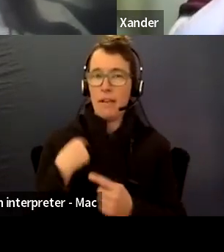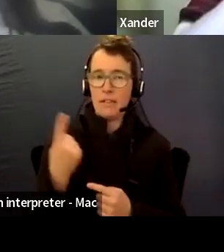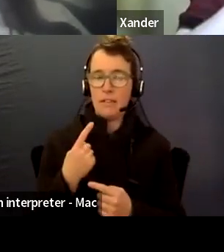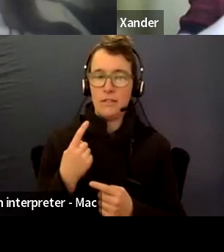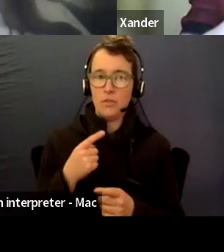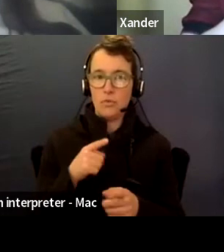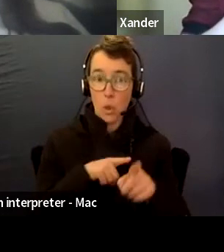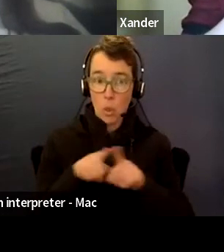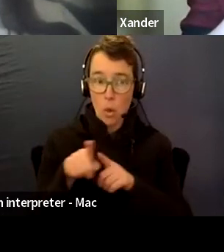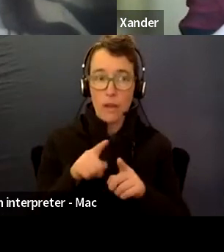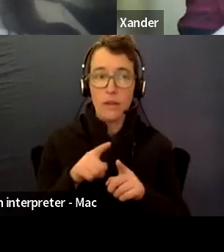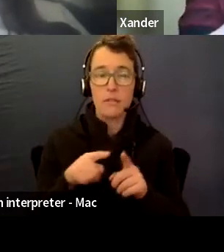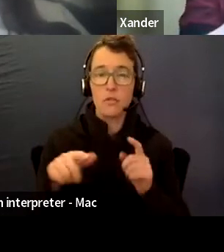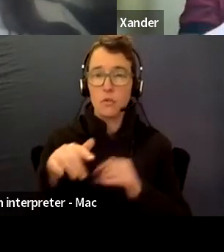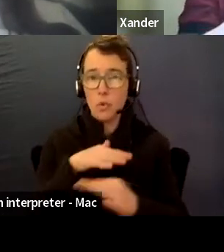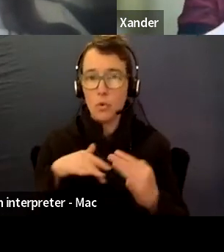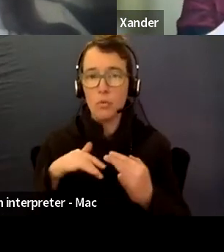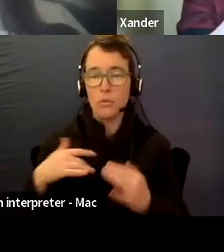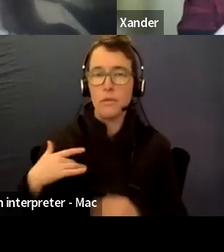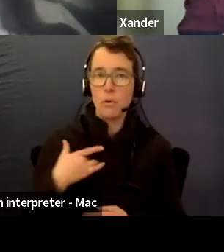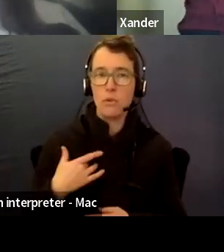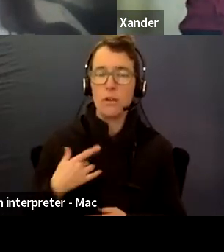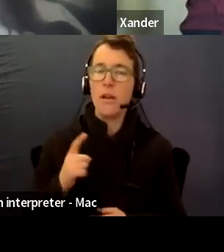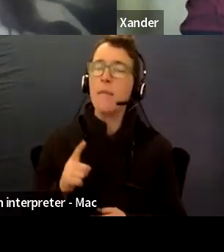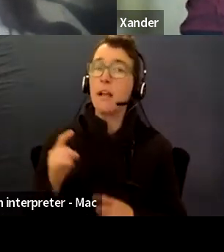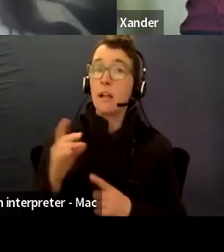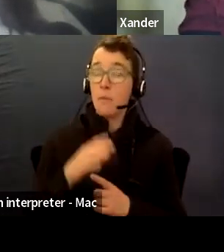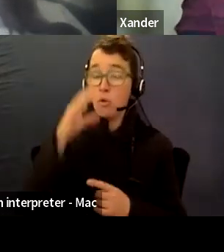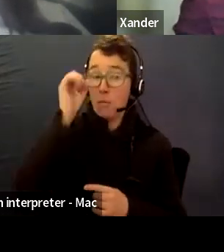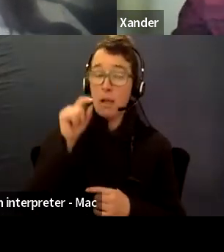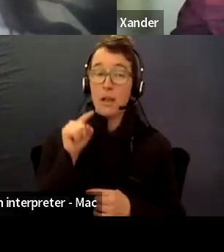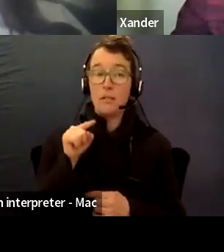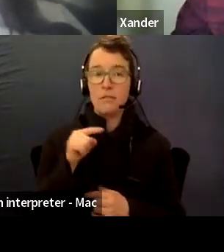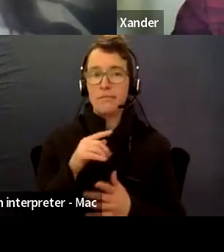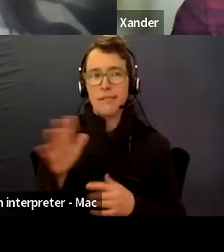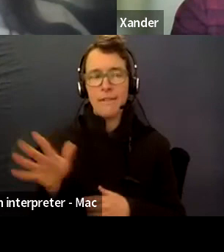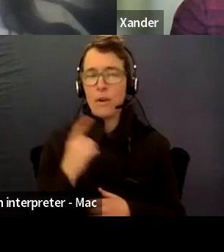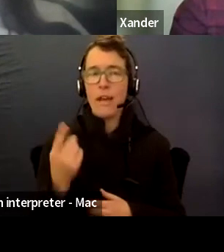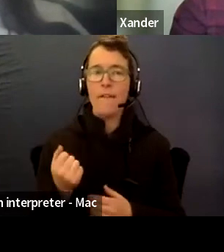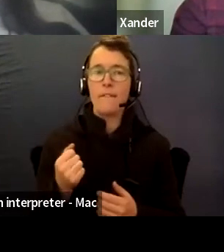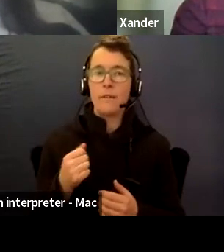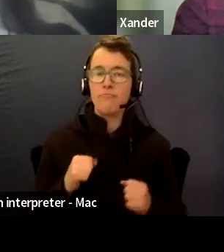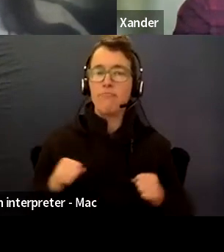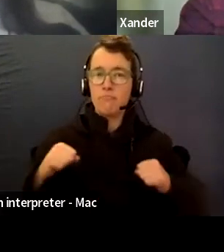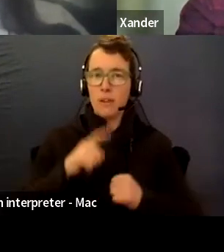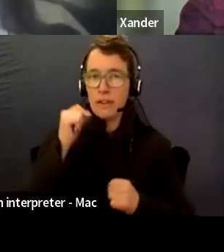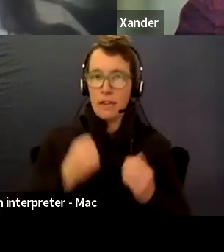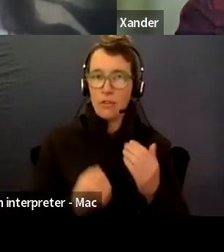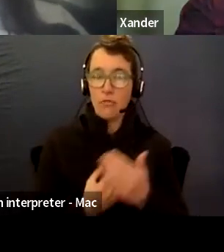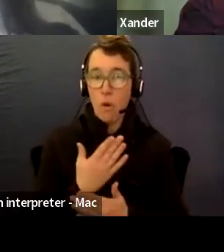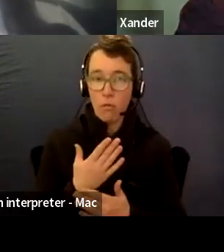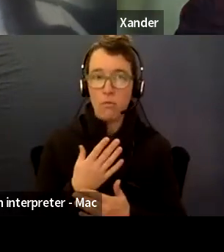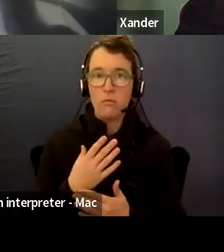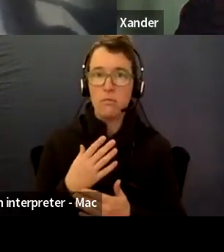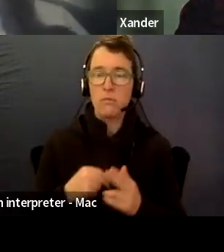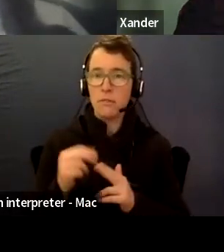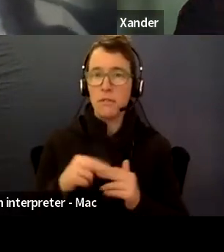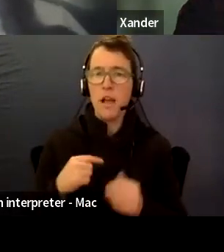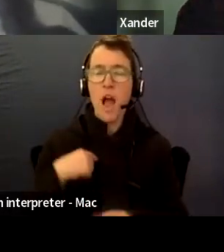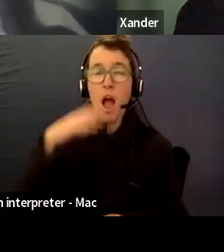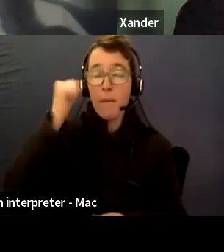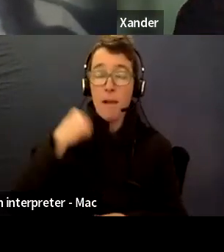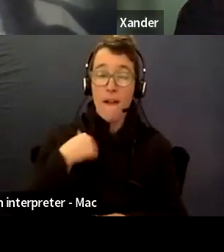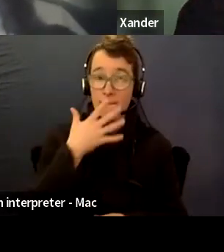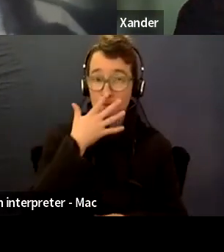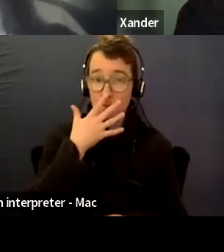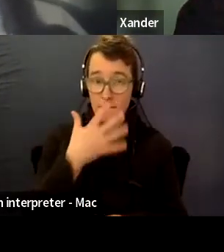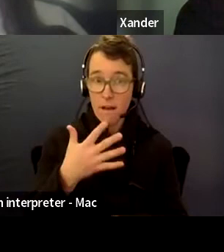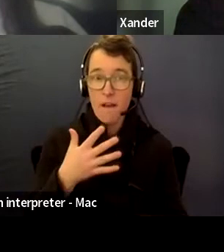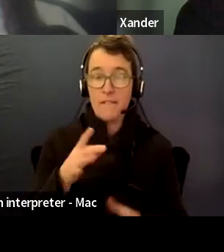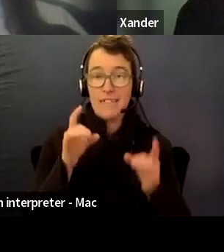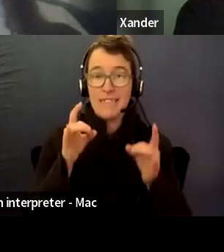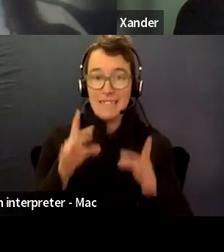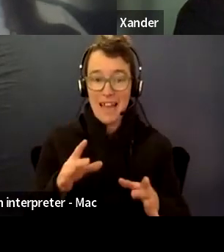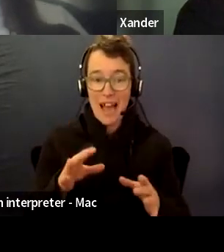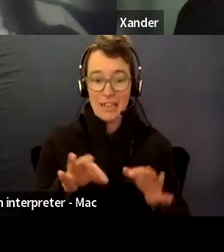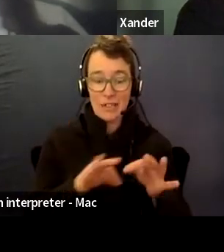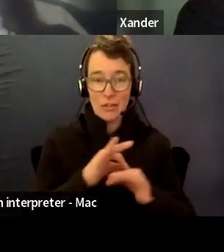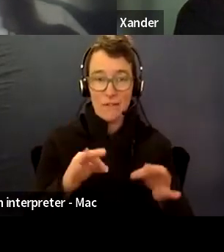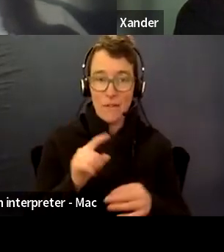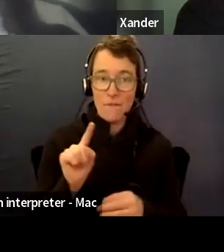But our social realize that we have room to grow and there's potential there. For example, I remember when I first time i she realized at five and I got to stick it all over my jumper because my mother was furious because she said, a good half an hour